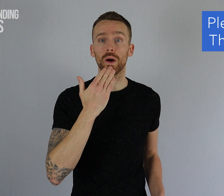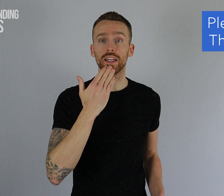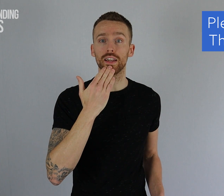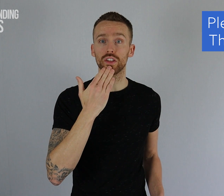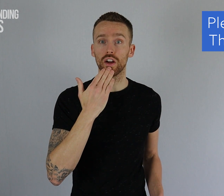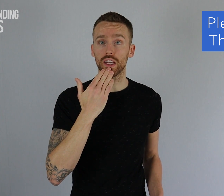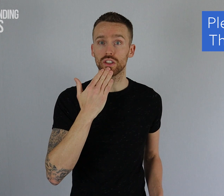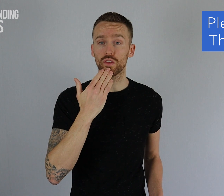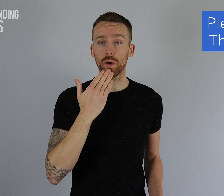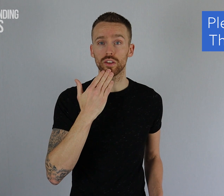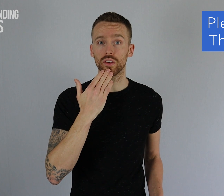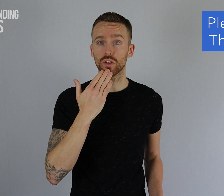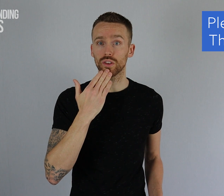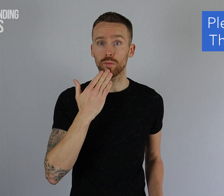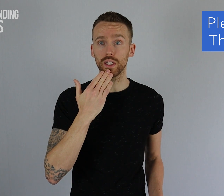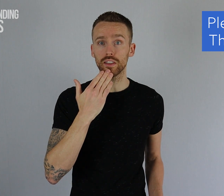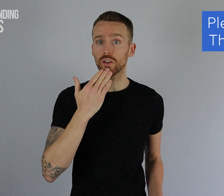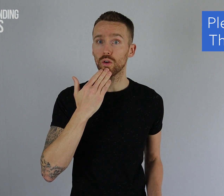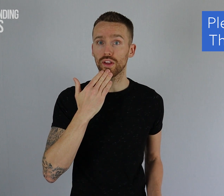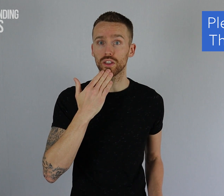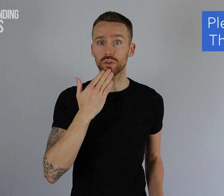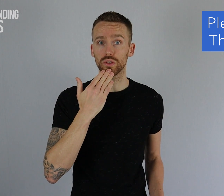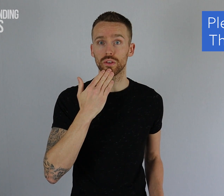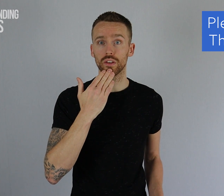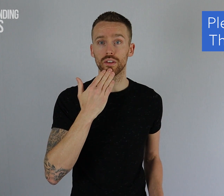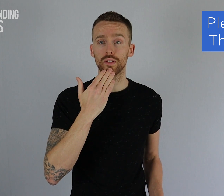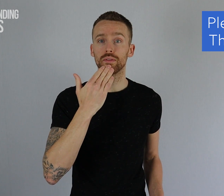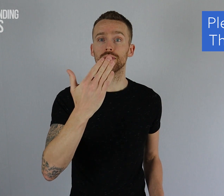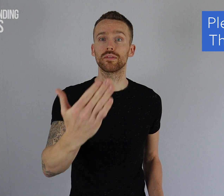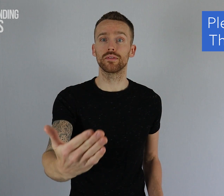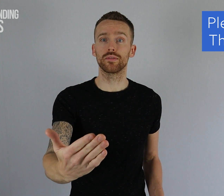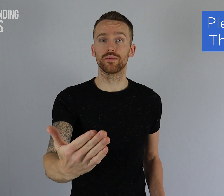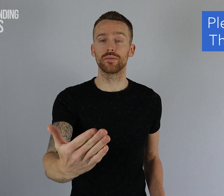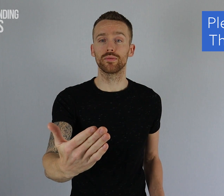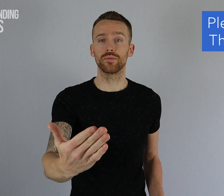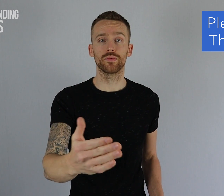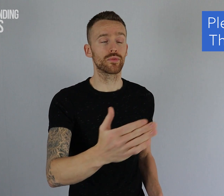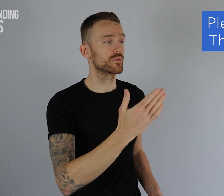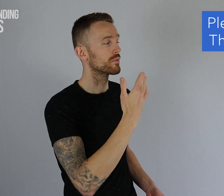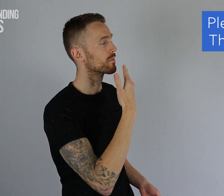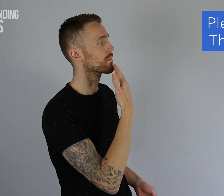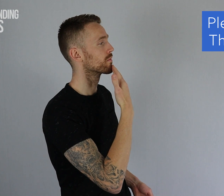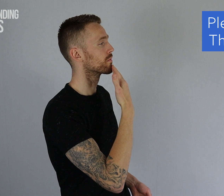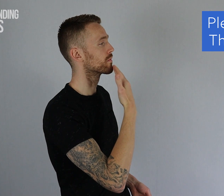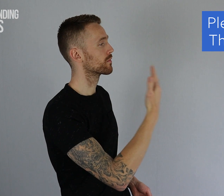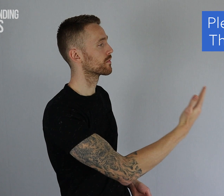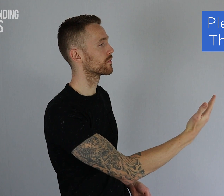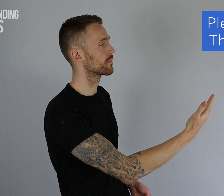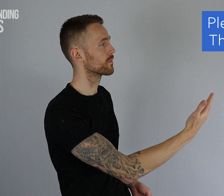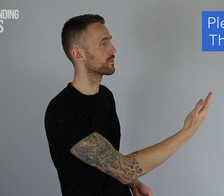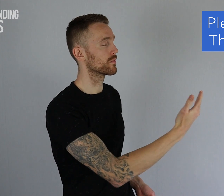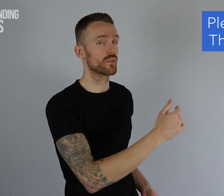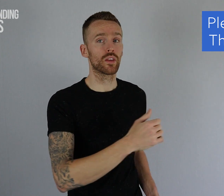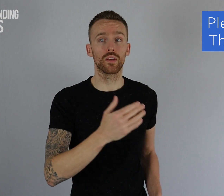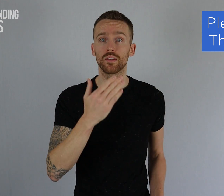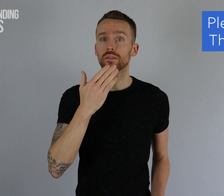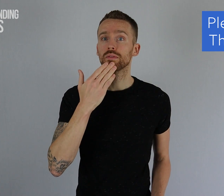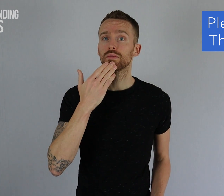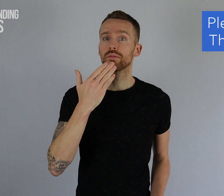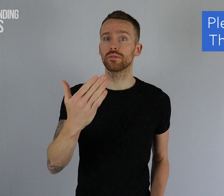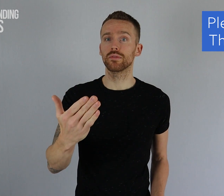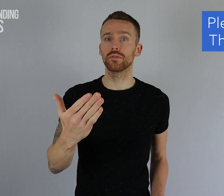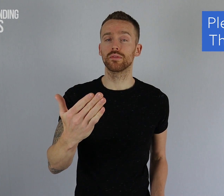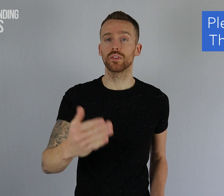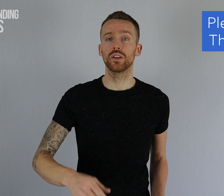away in the direction of the person you're saying please or thank you to. Use your dominant